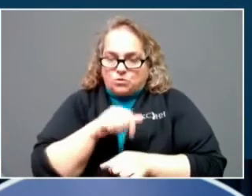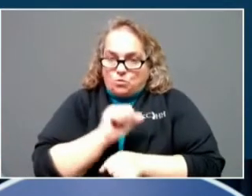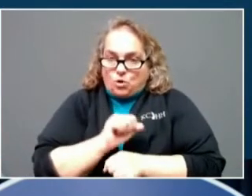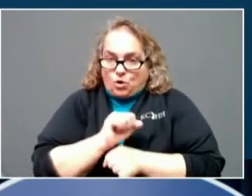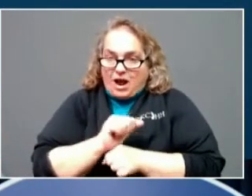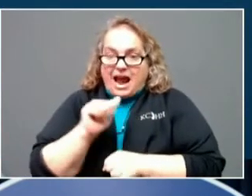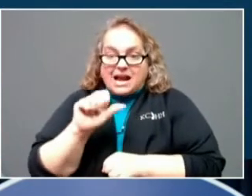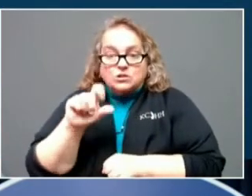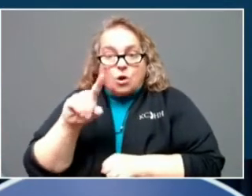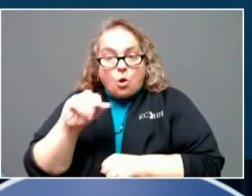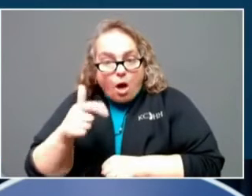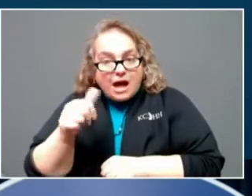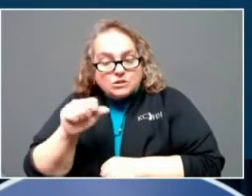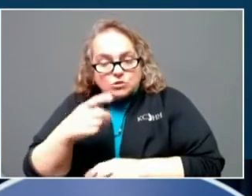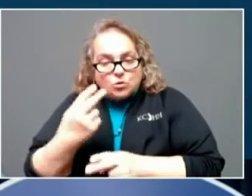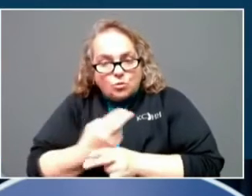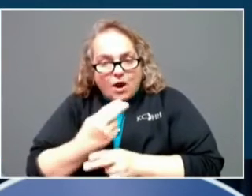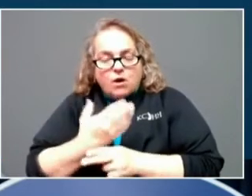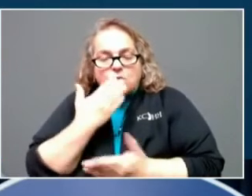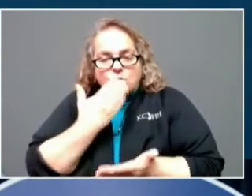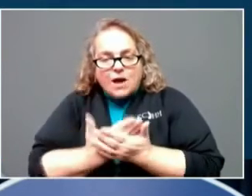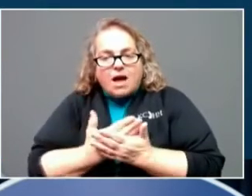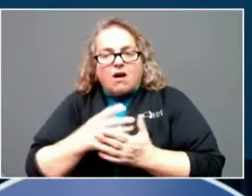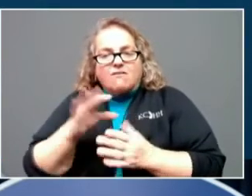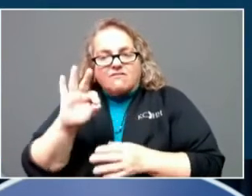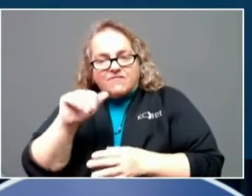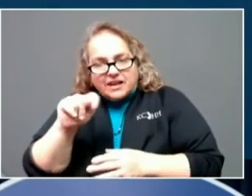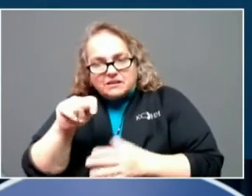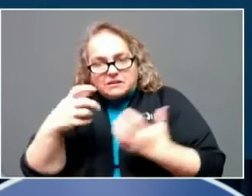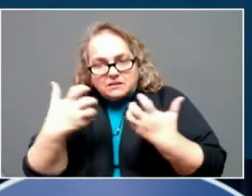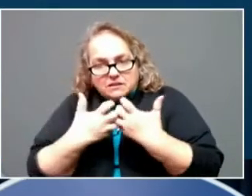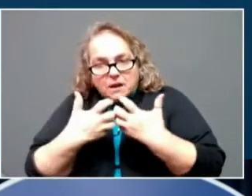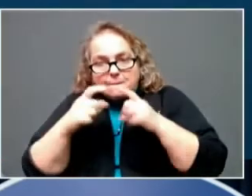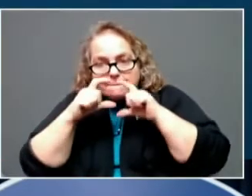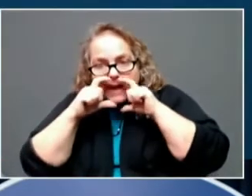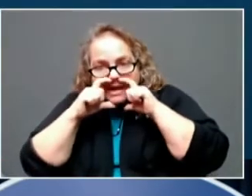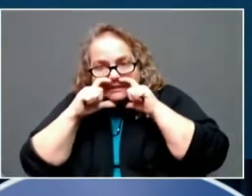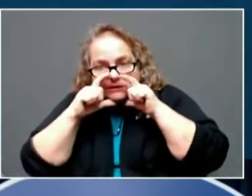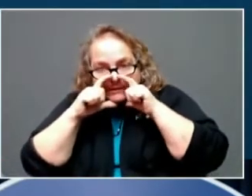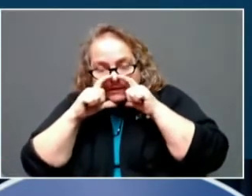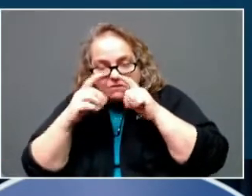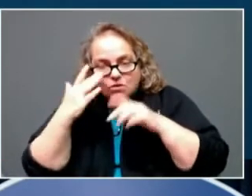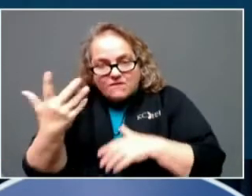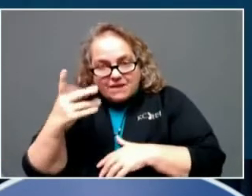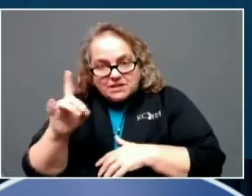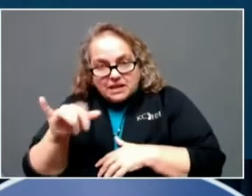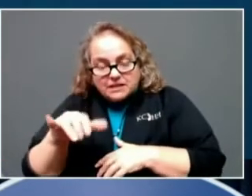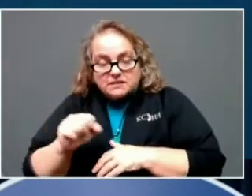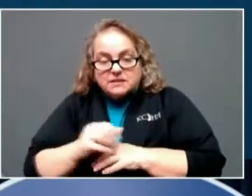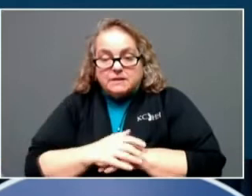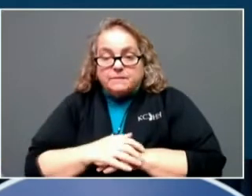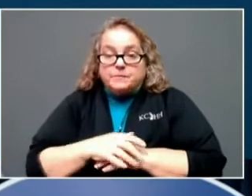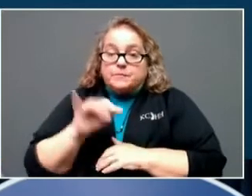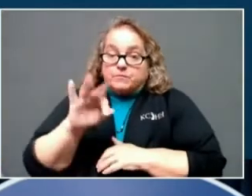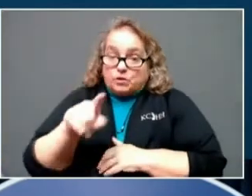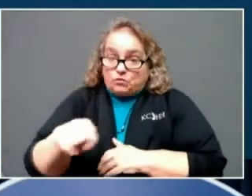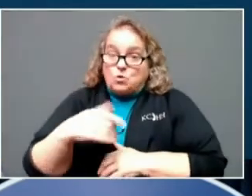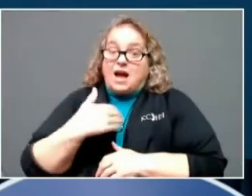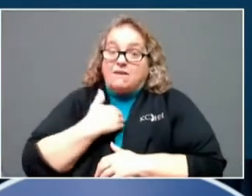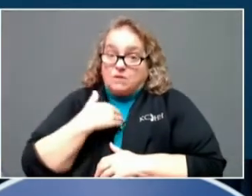fitting mask for the next five days. If you are boosted. Um, and uh, um or